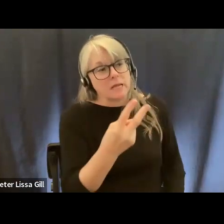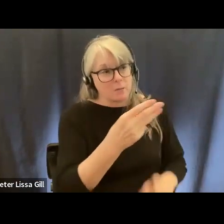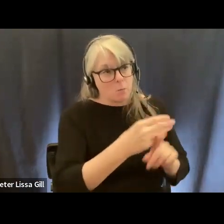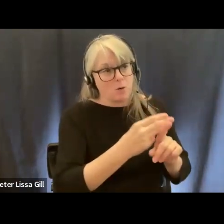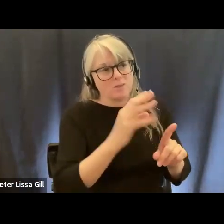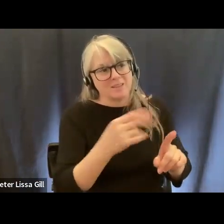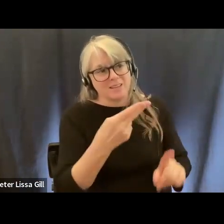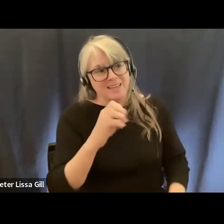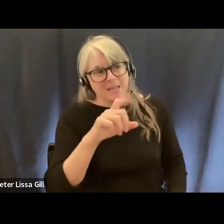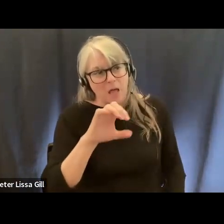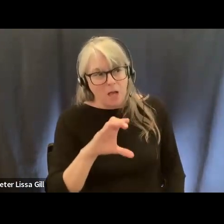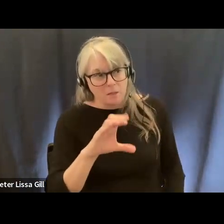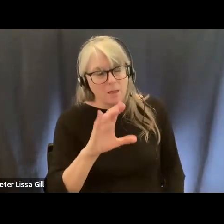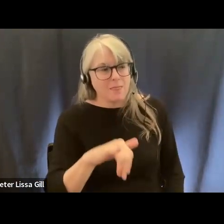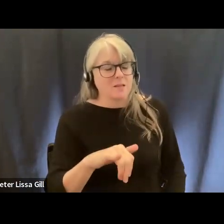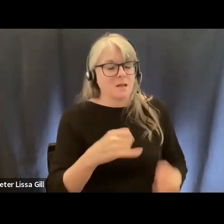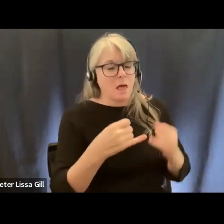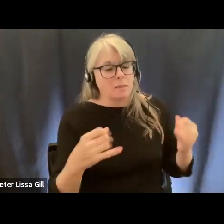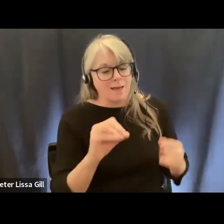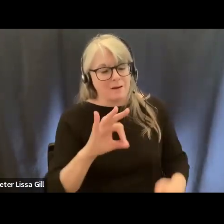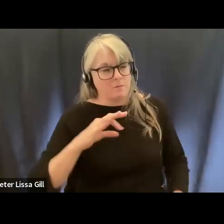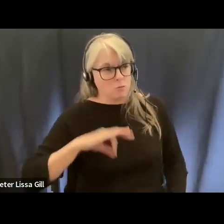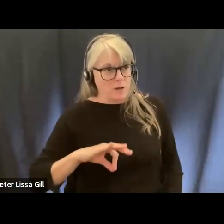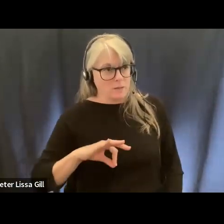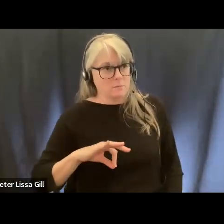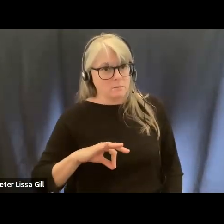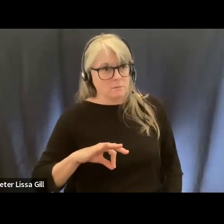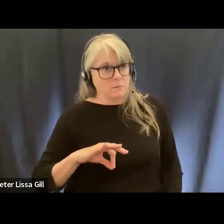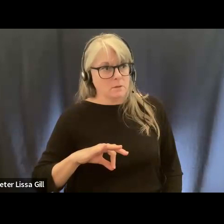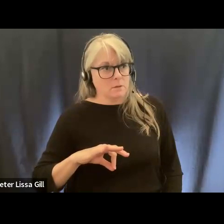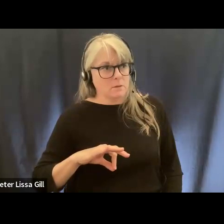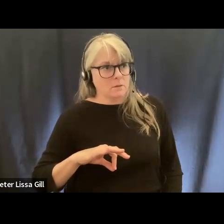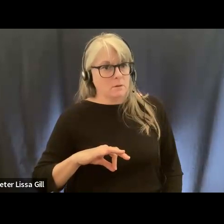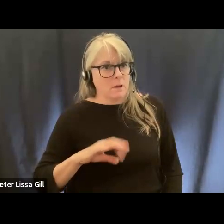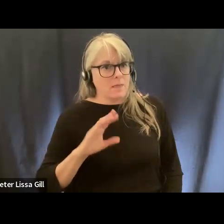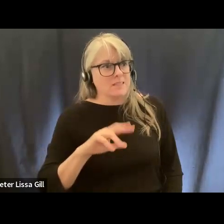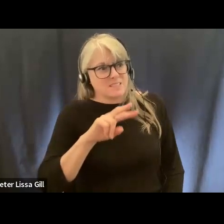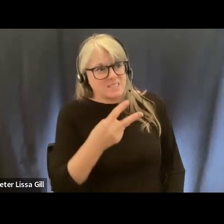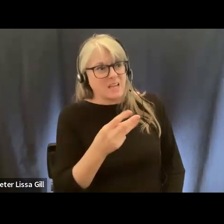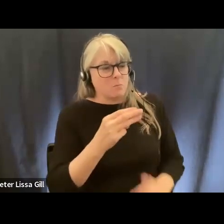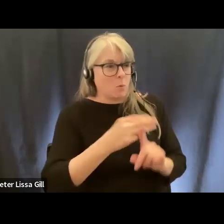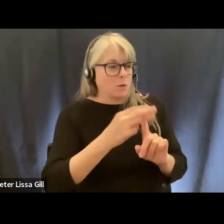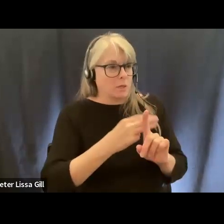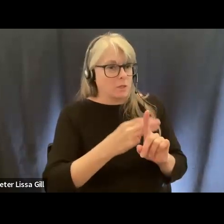A HELOC is just a line of credit where you're only it's but it's secured by a second mortgage where you're only drawing off.